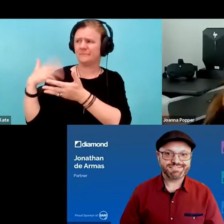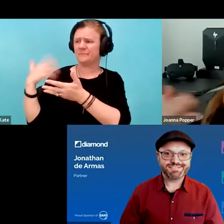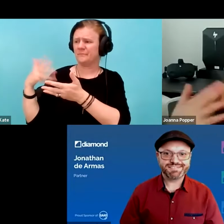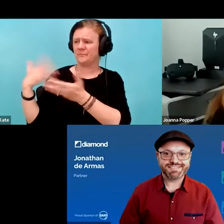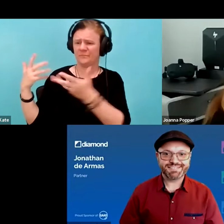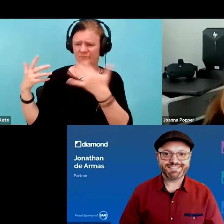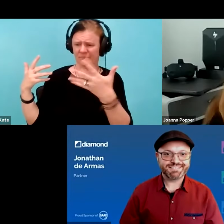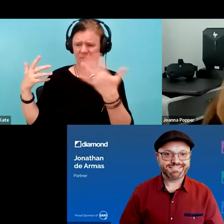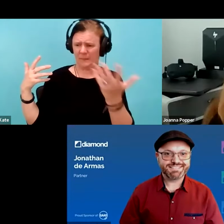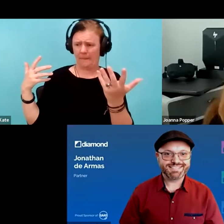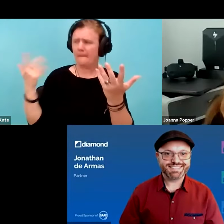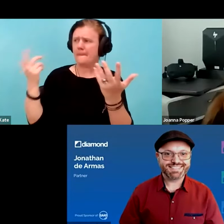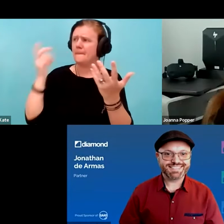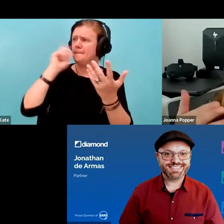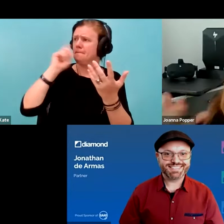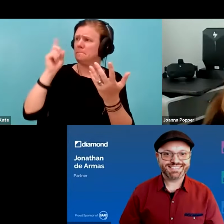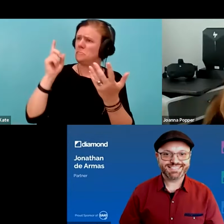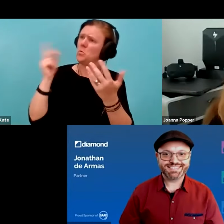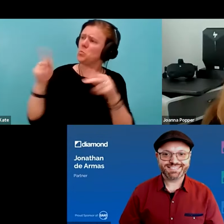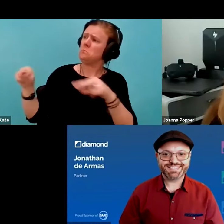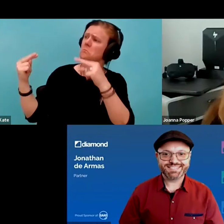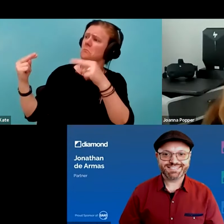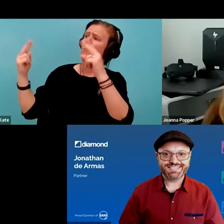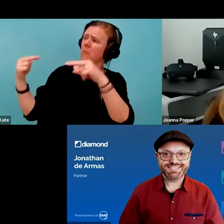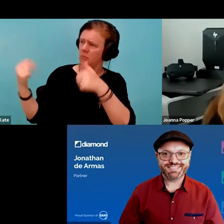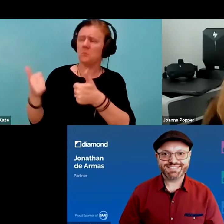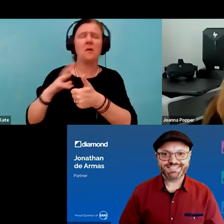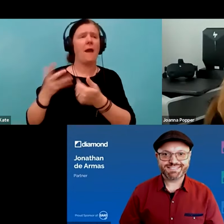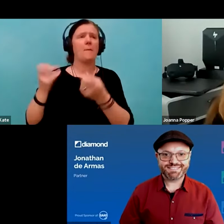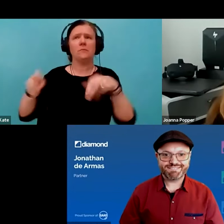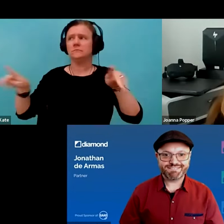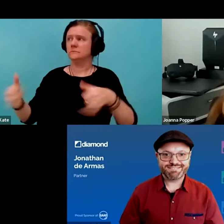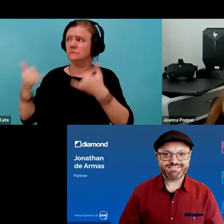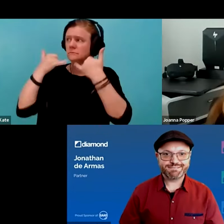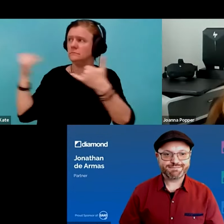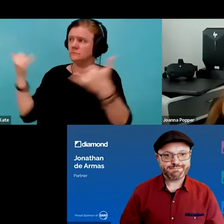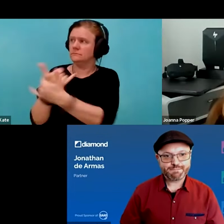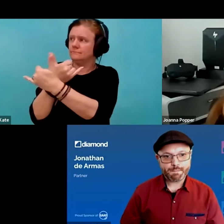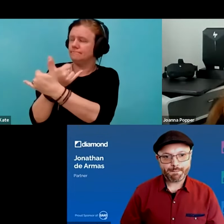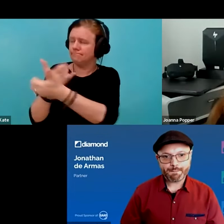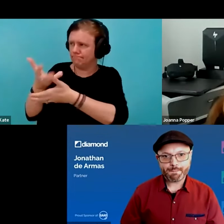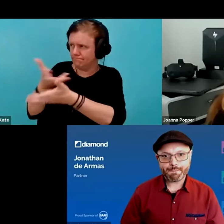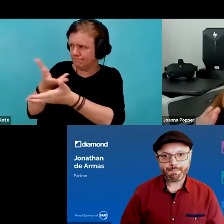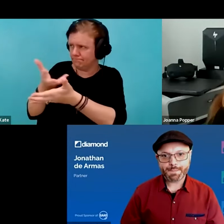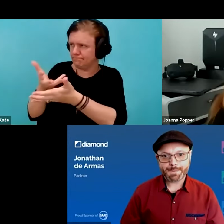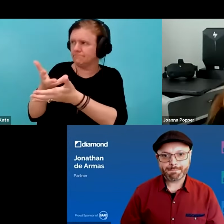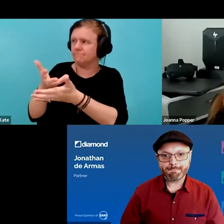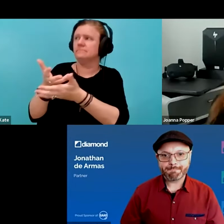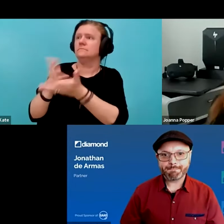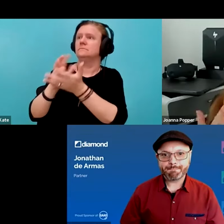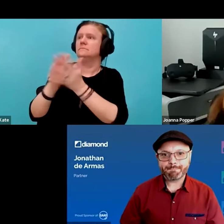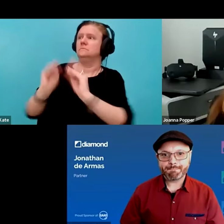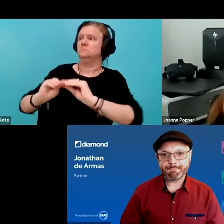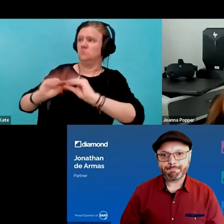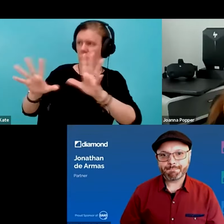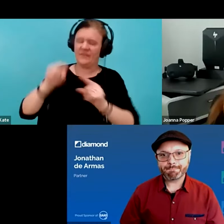Joanna Popper: You know, we would see if I seen each other, but we we had, we had a call during those 30 calls and really rapidly into that. Joanna Popper: I became incredibly clear that this was the field. I wanted to